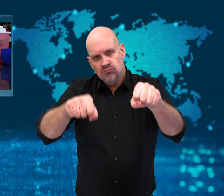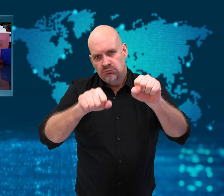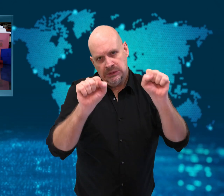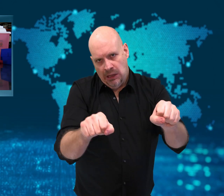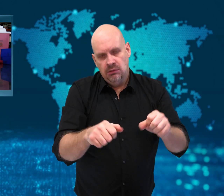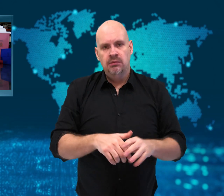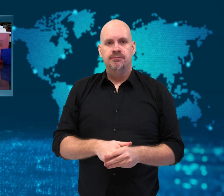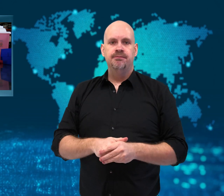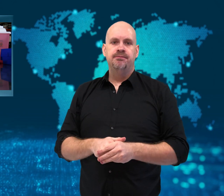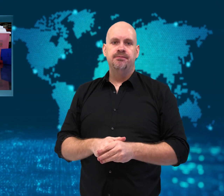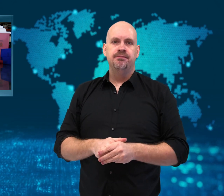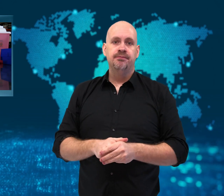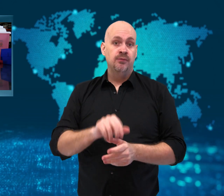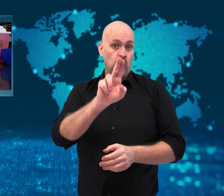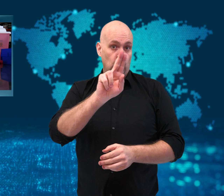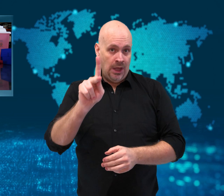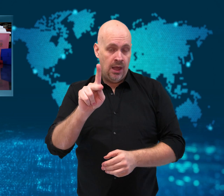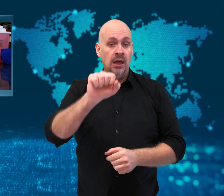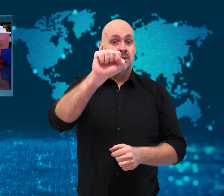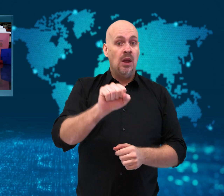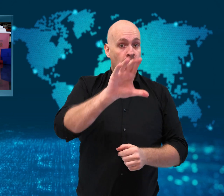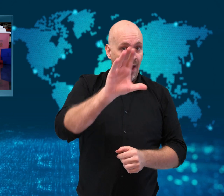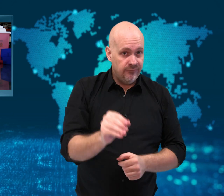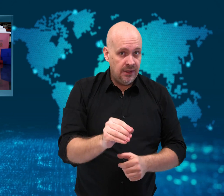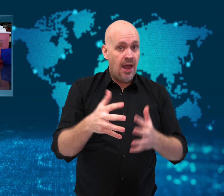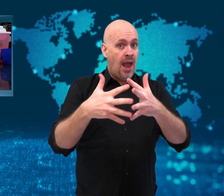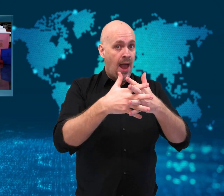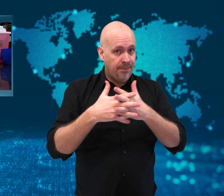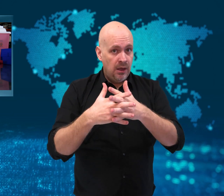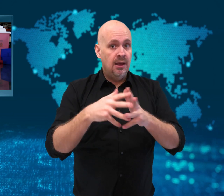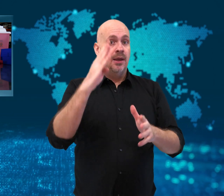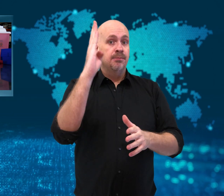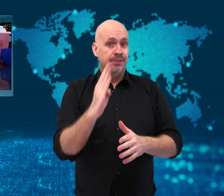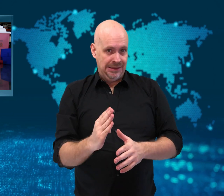Since mutations were discovered in Britain,